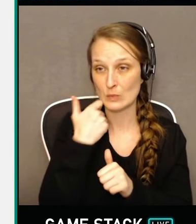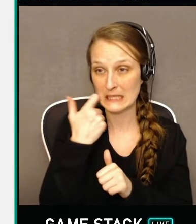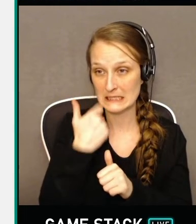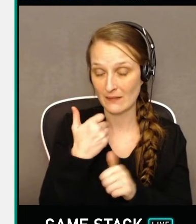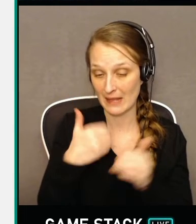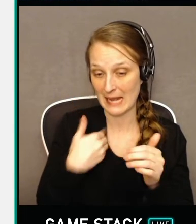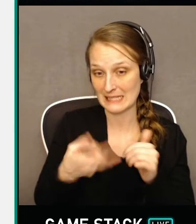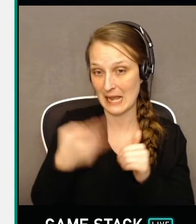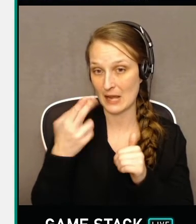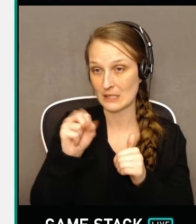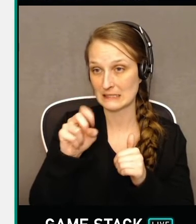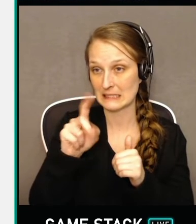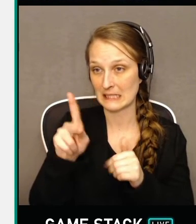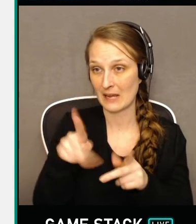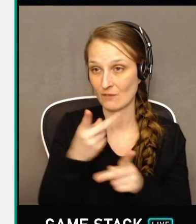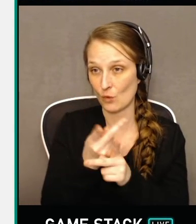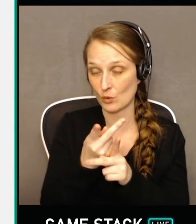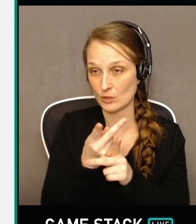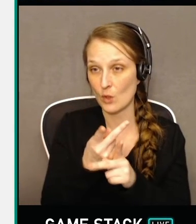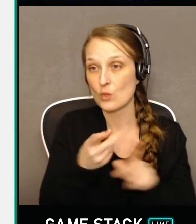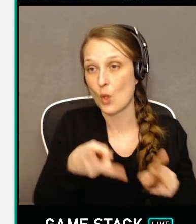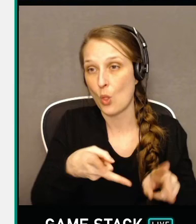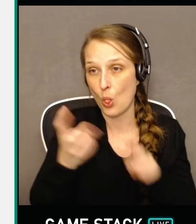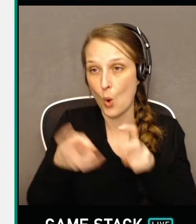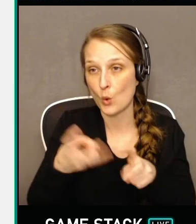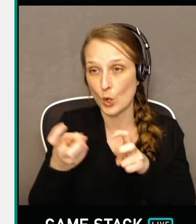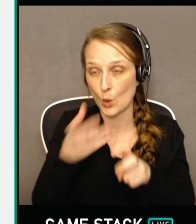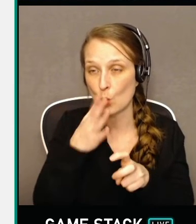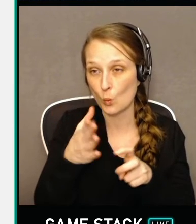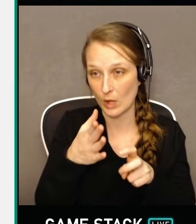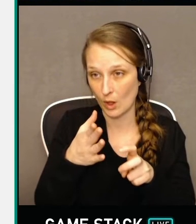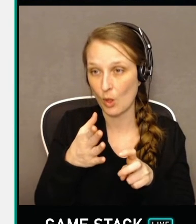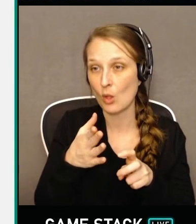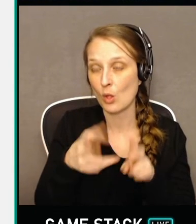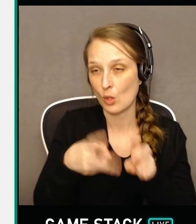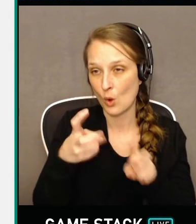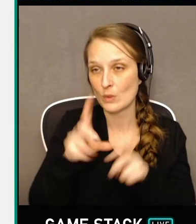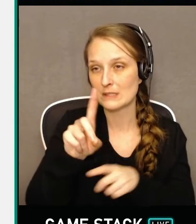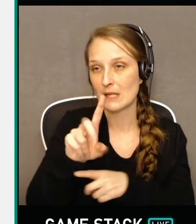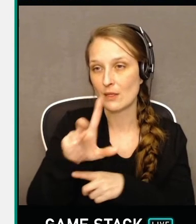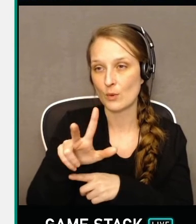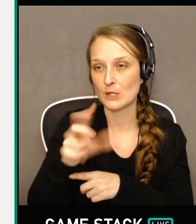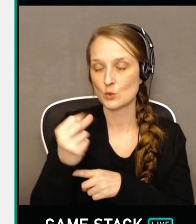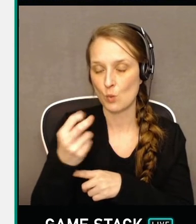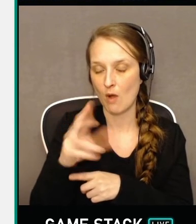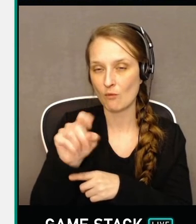our loader will always load the D3D12 cores that we shipped in our first Agility SDK.